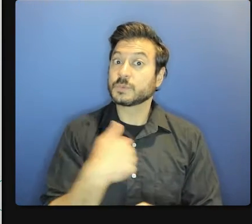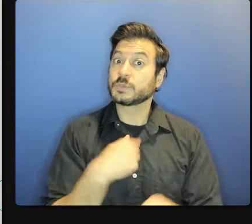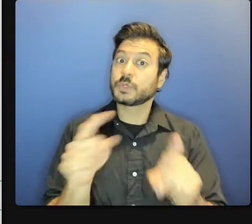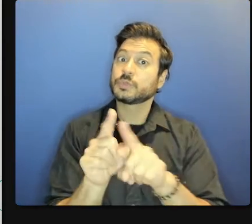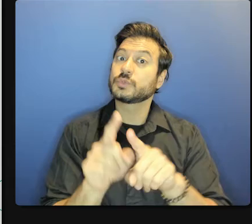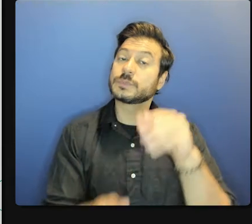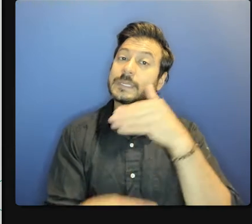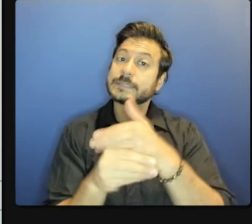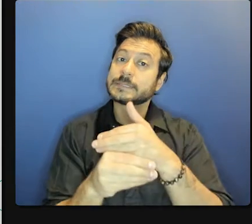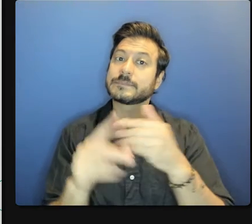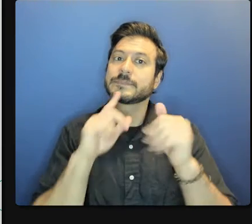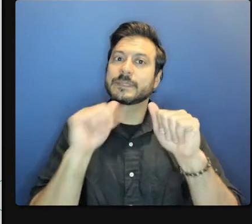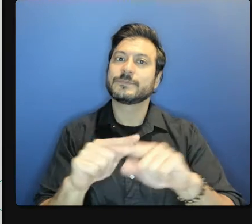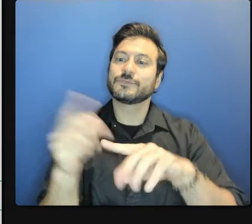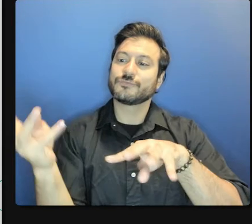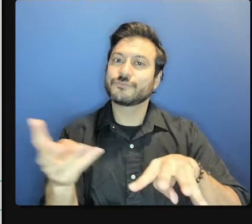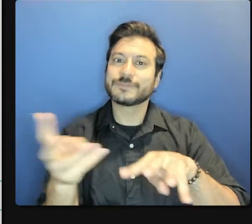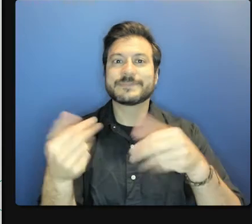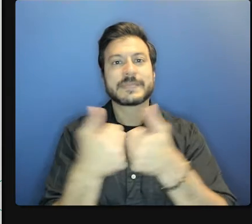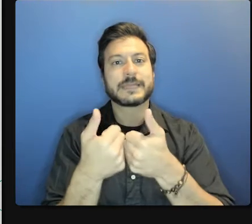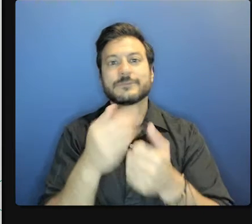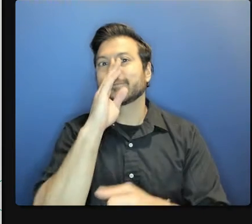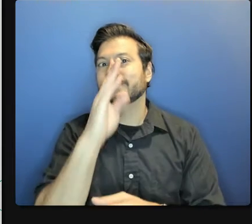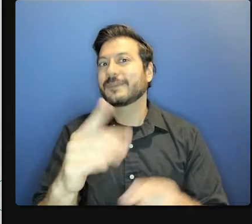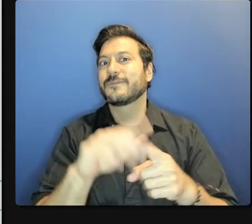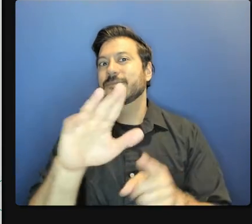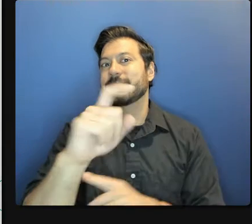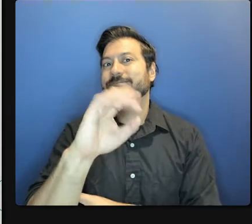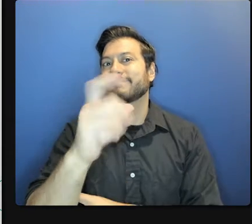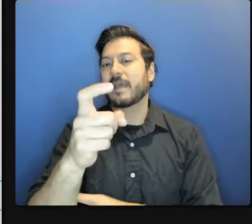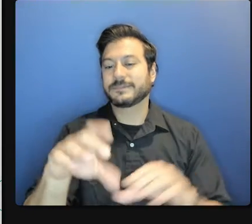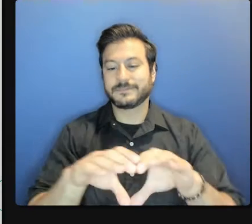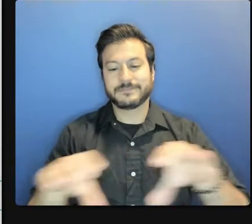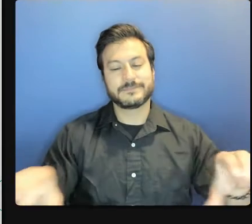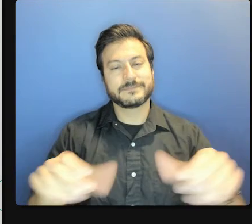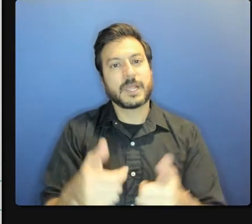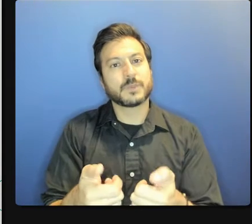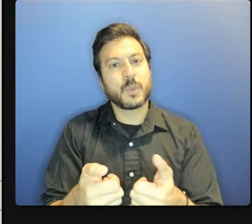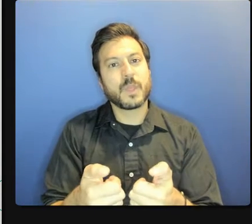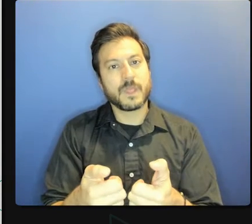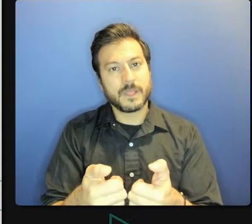And we also added the capability to be able to stream games directly to your Xbox console.